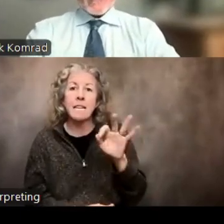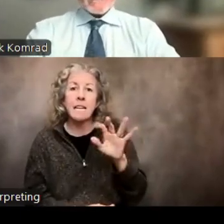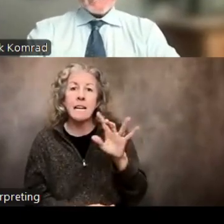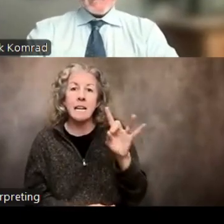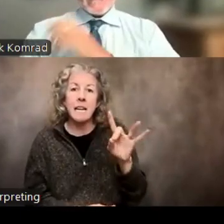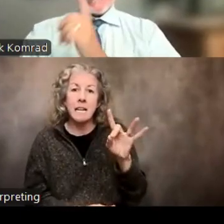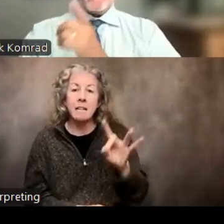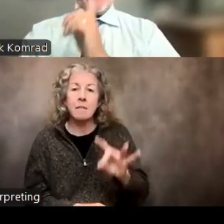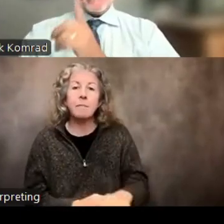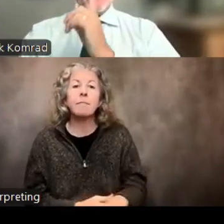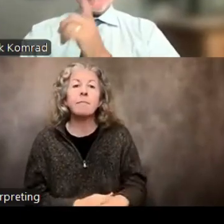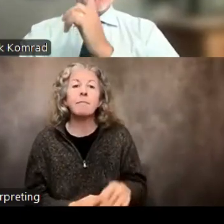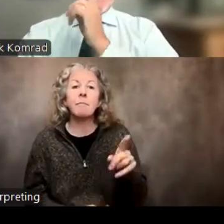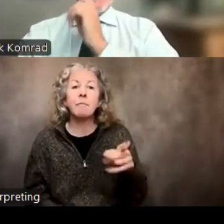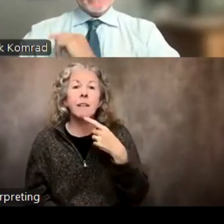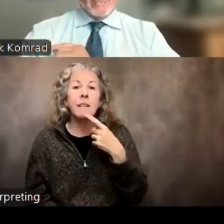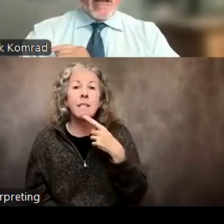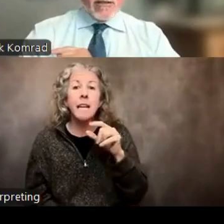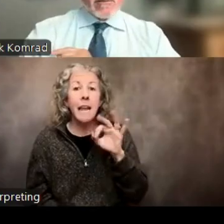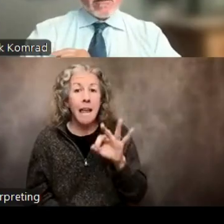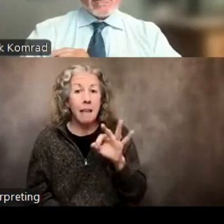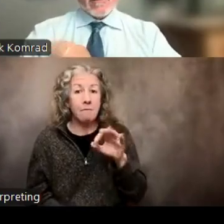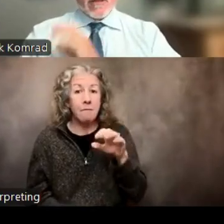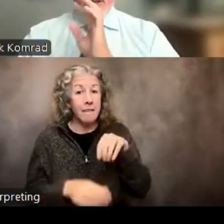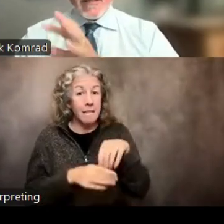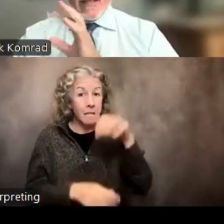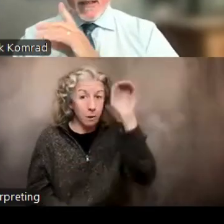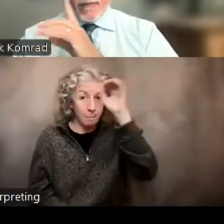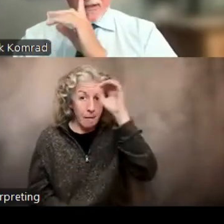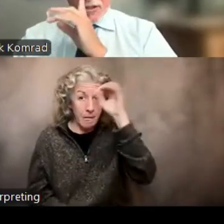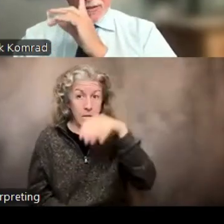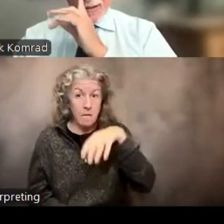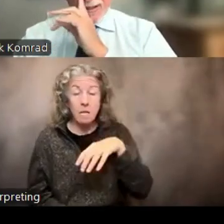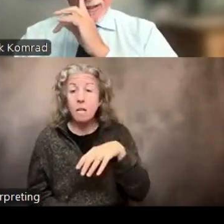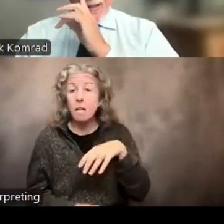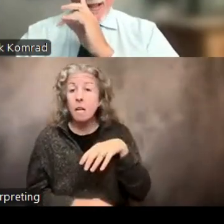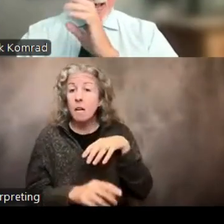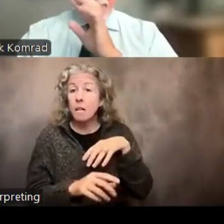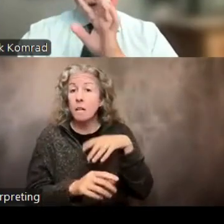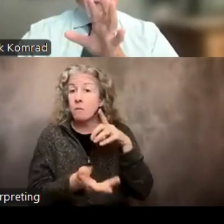says if, in the opinion of the attending physician, a patient